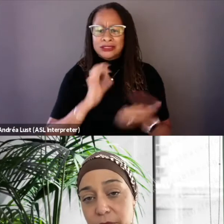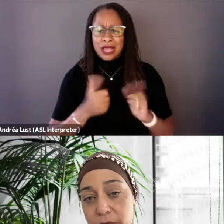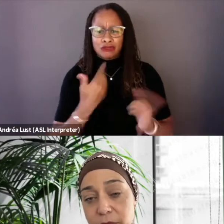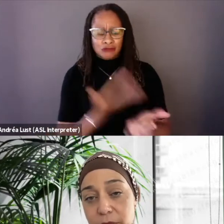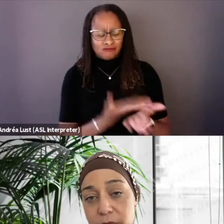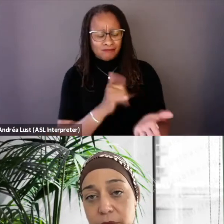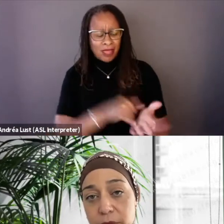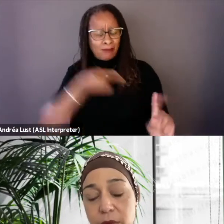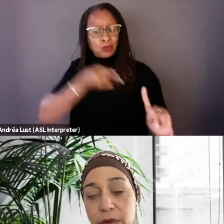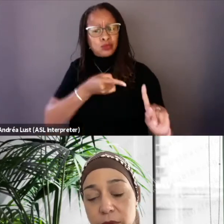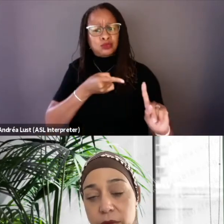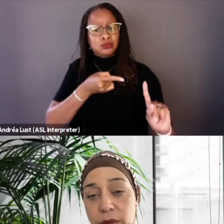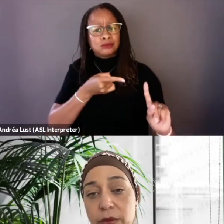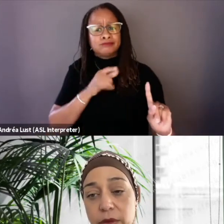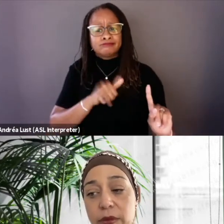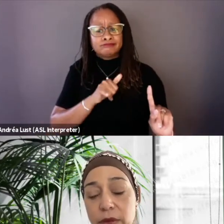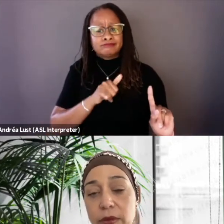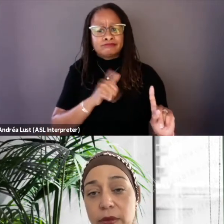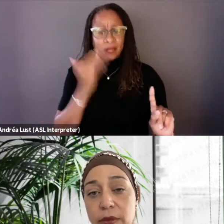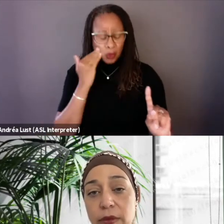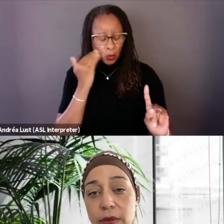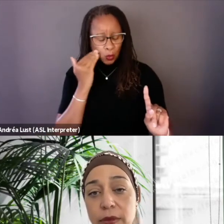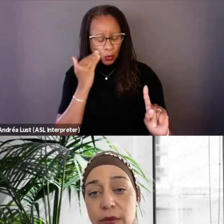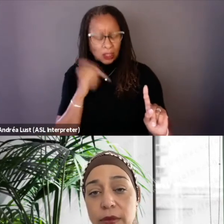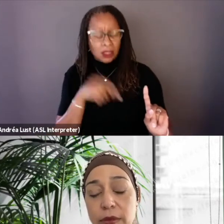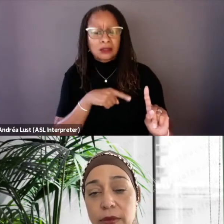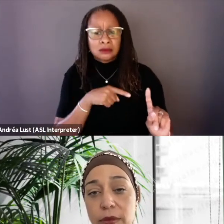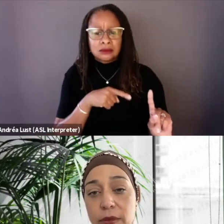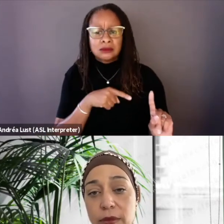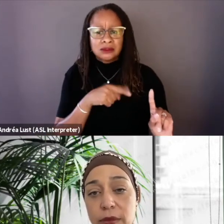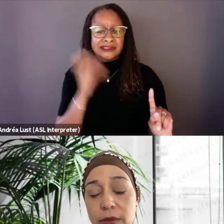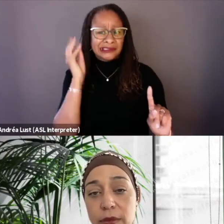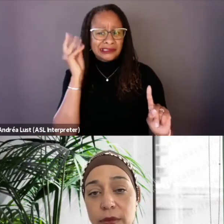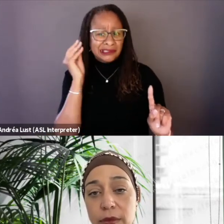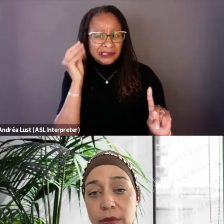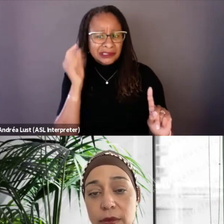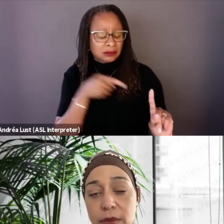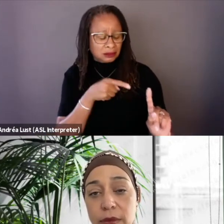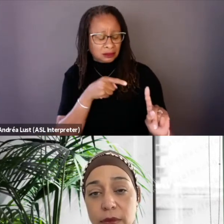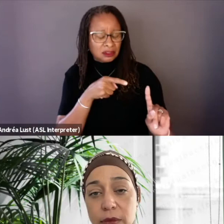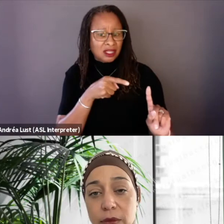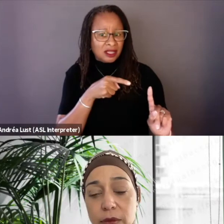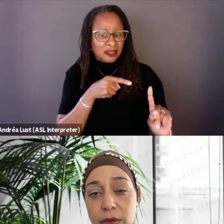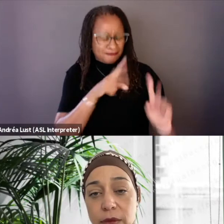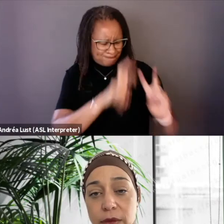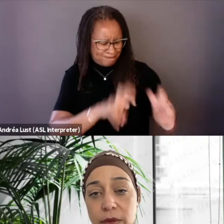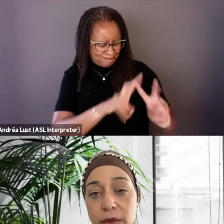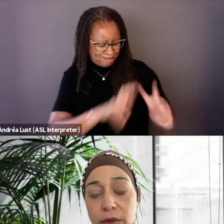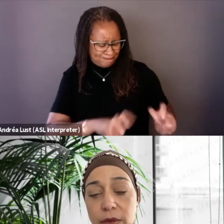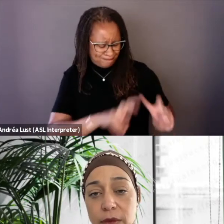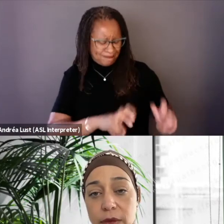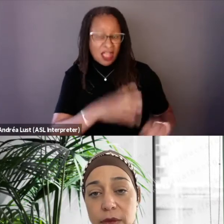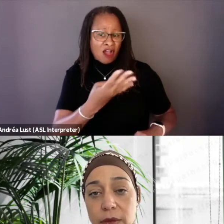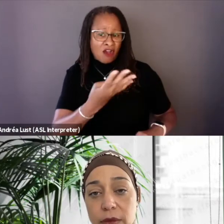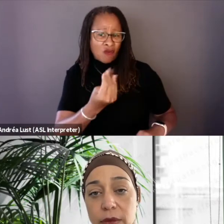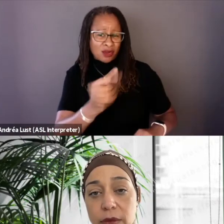of knowing, or thinking that an examination of the 14th amendment could lead us